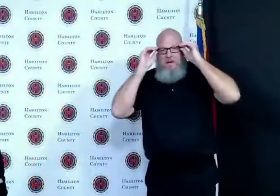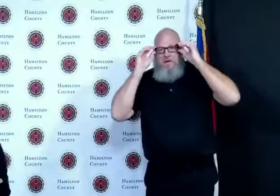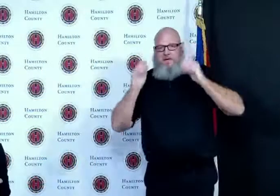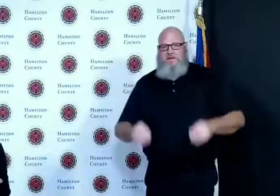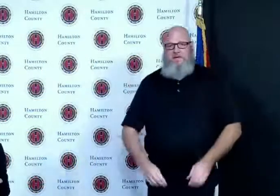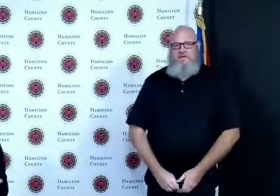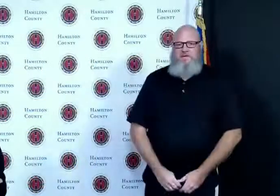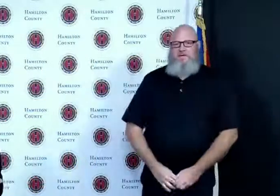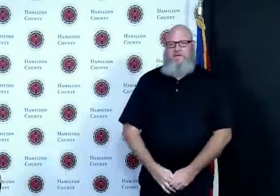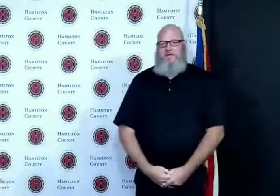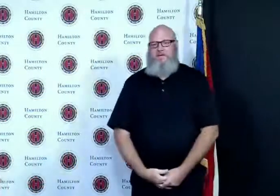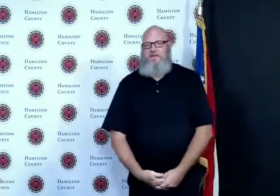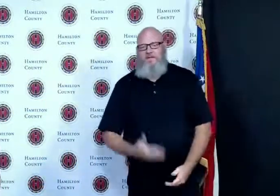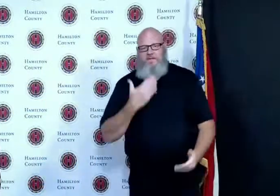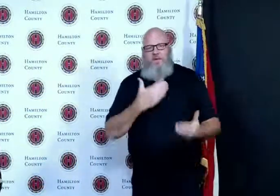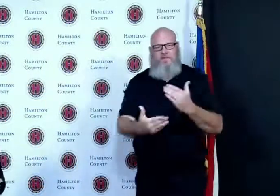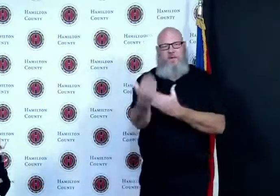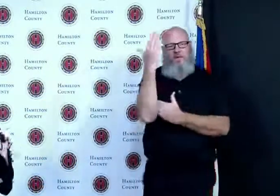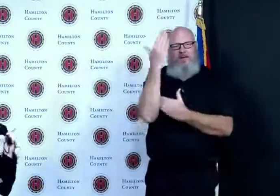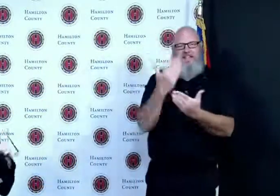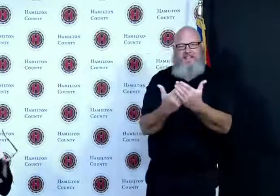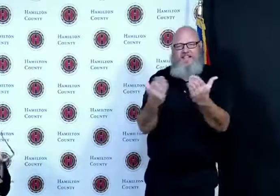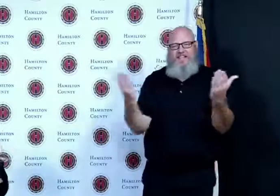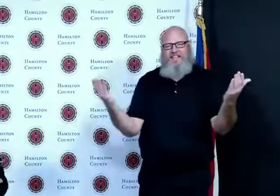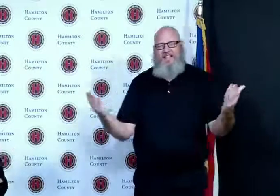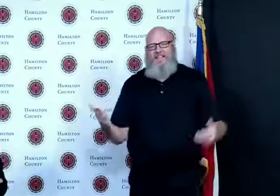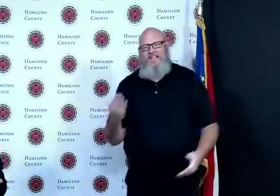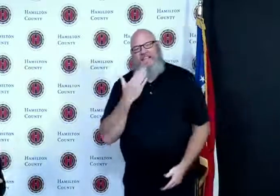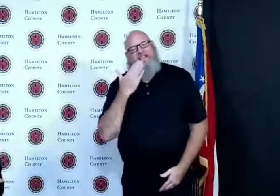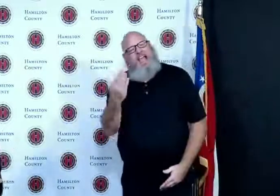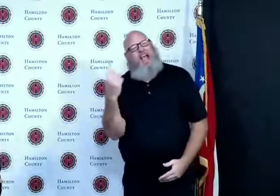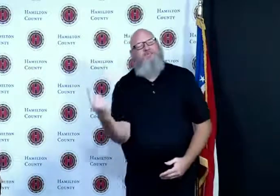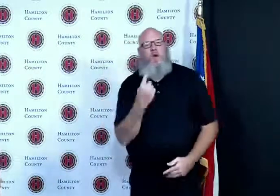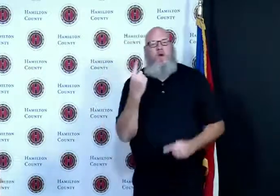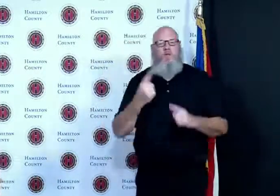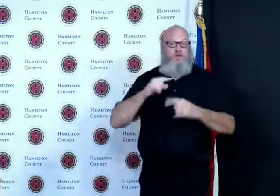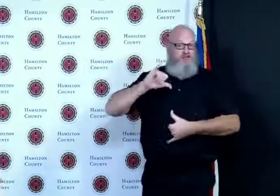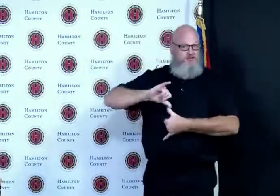good morning thanks as always to Jay and Vicky for interpreting